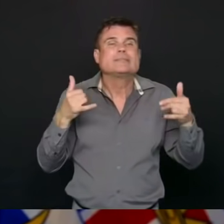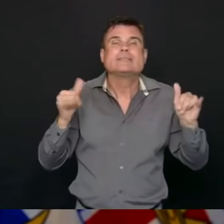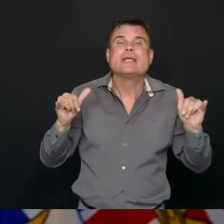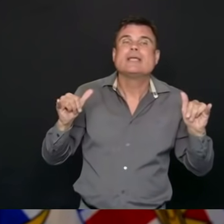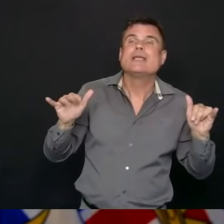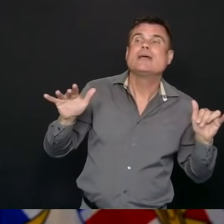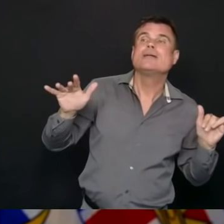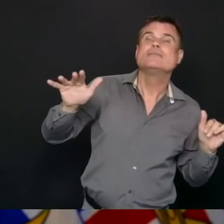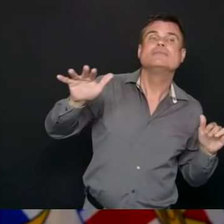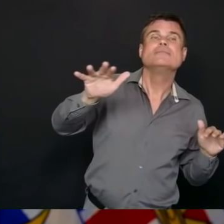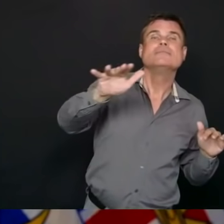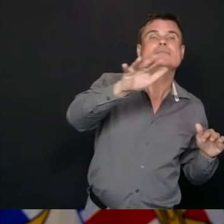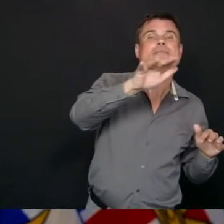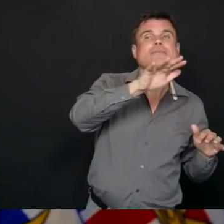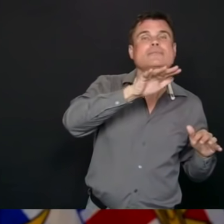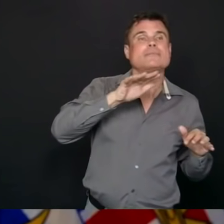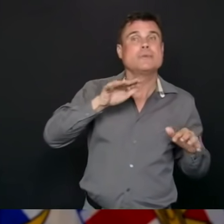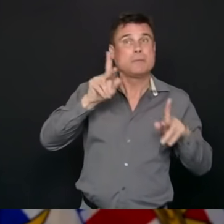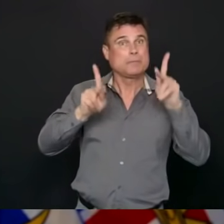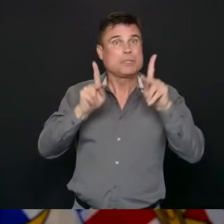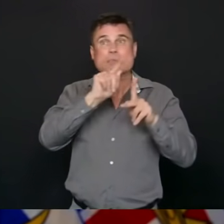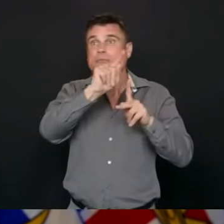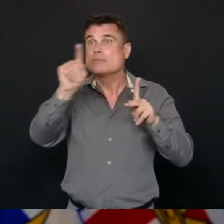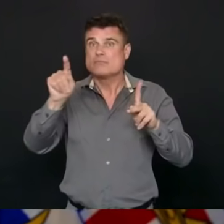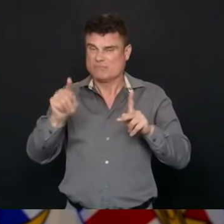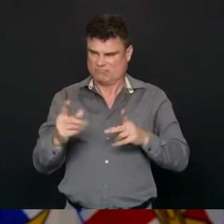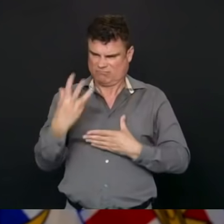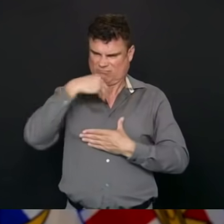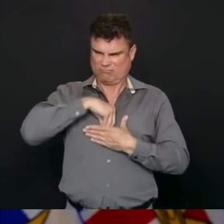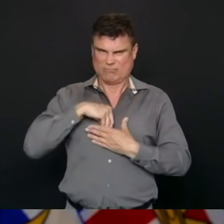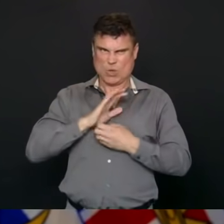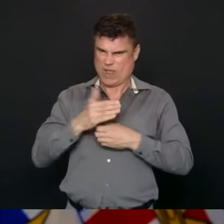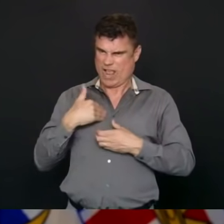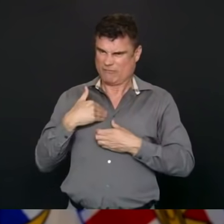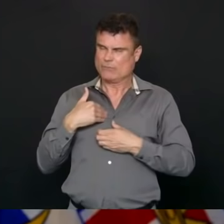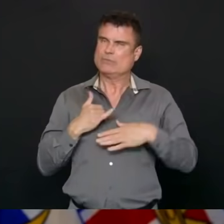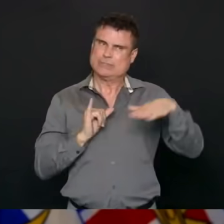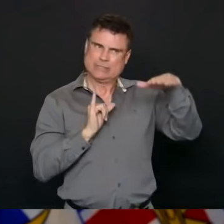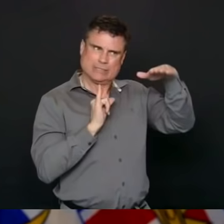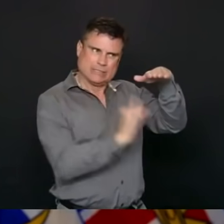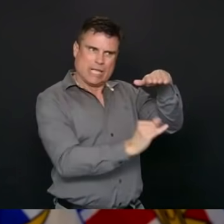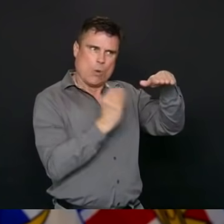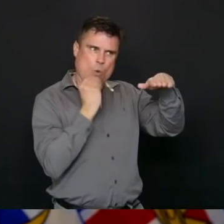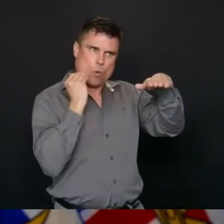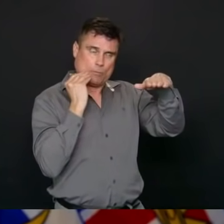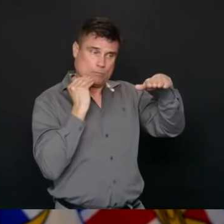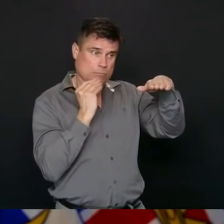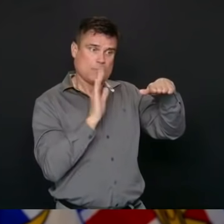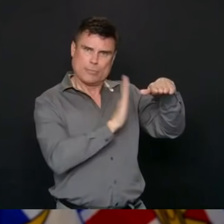We know there is nothing we can do to prevent them from getting ill, we need to monitor them